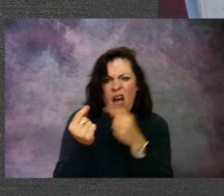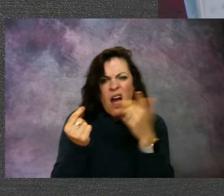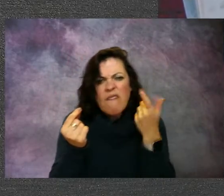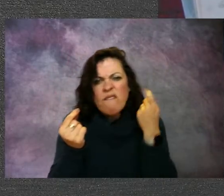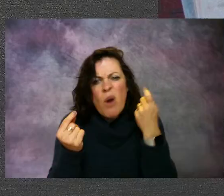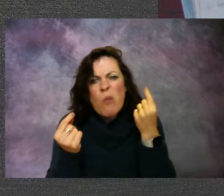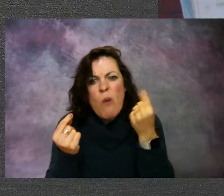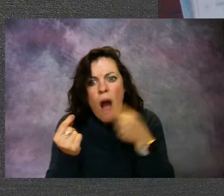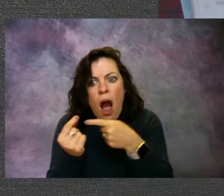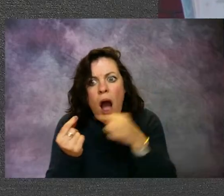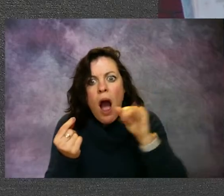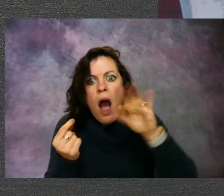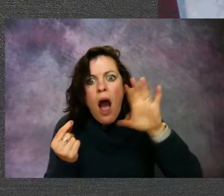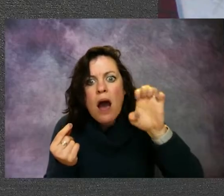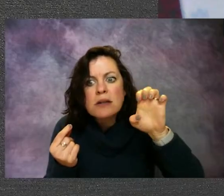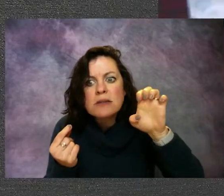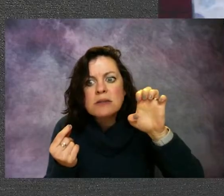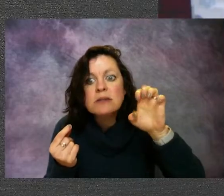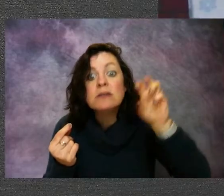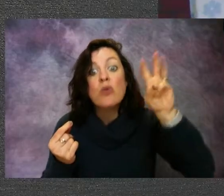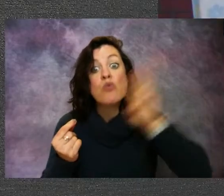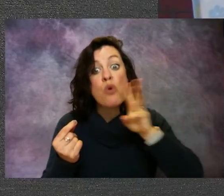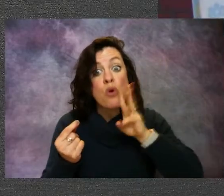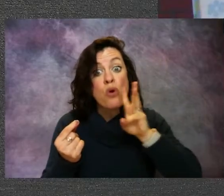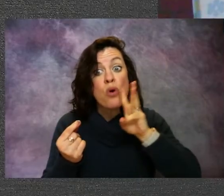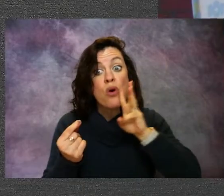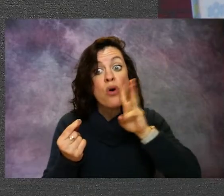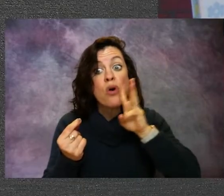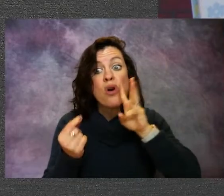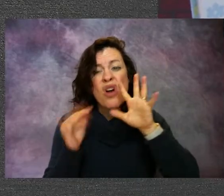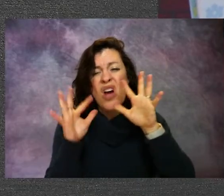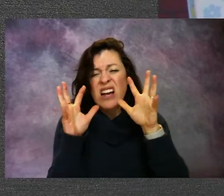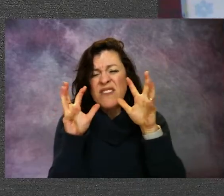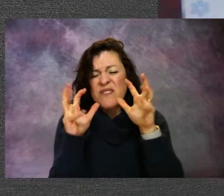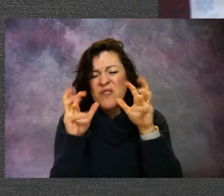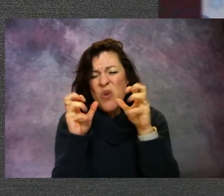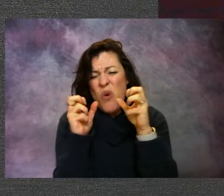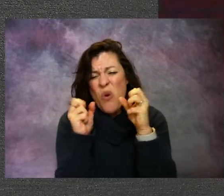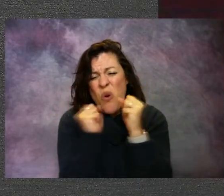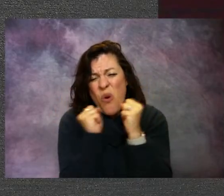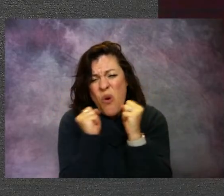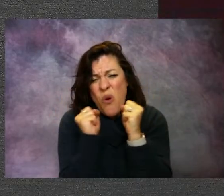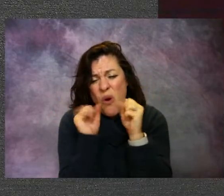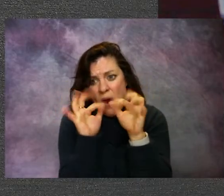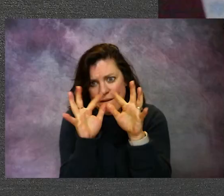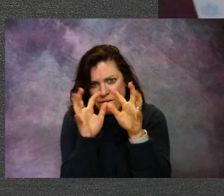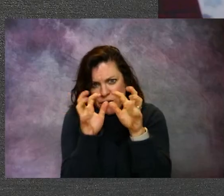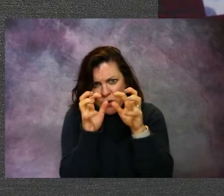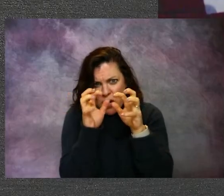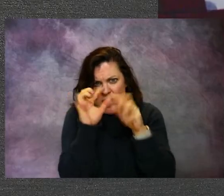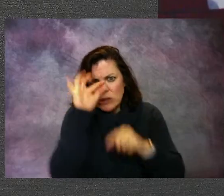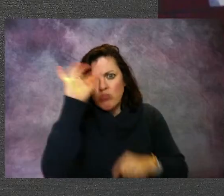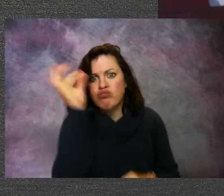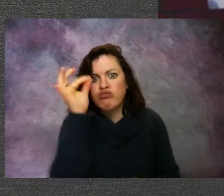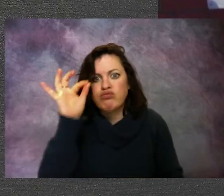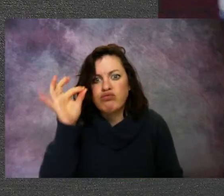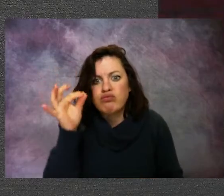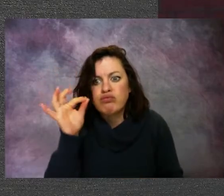They're very cold clouds. Every snowflake is a different shape and size.